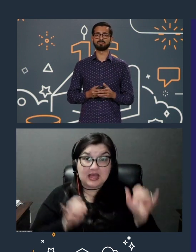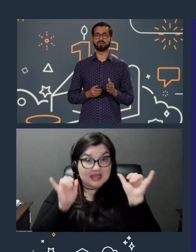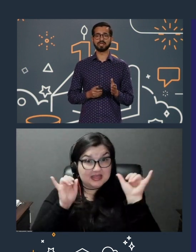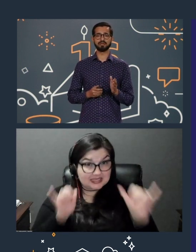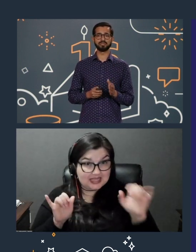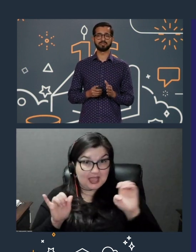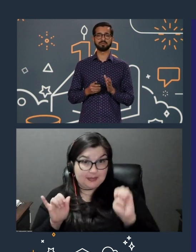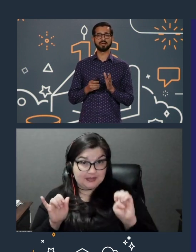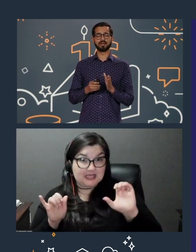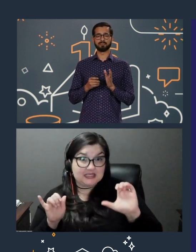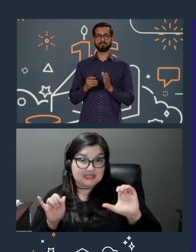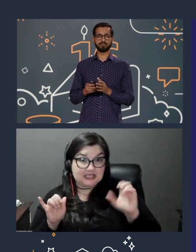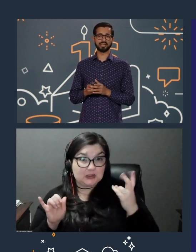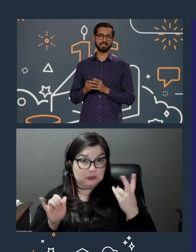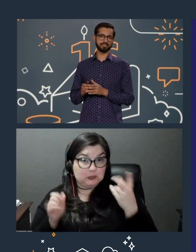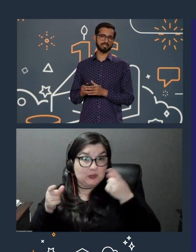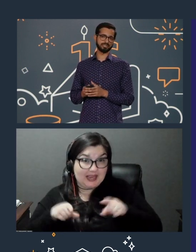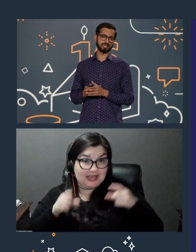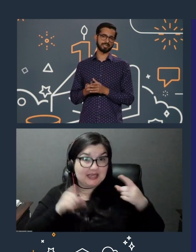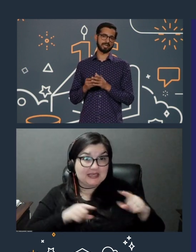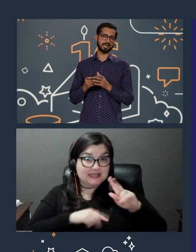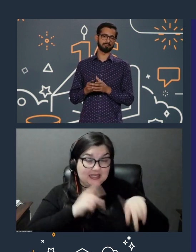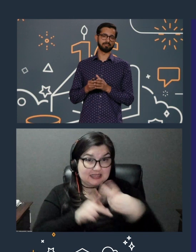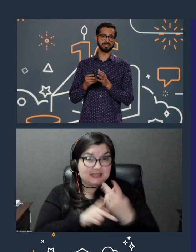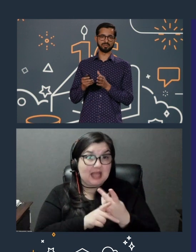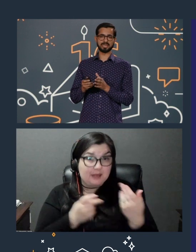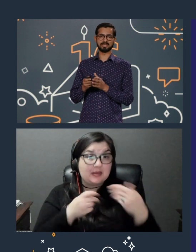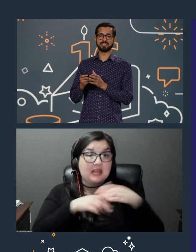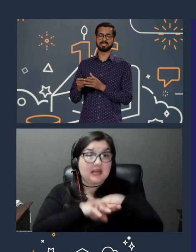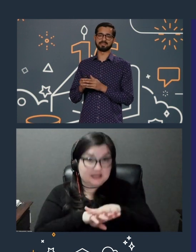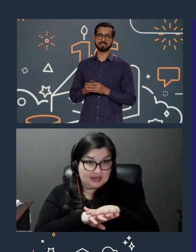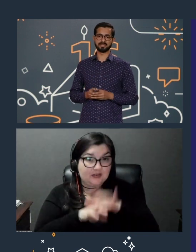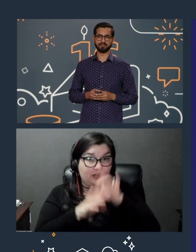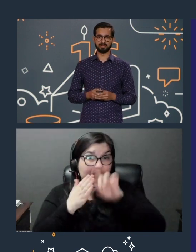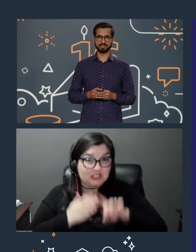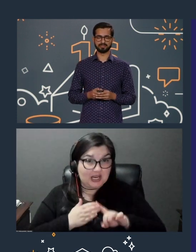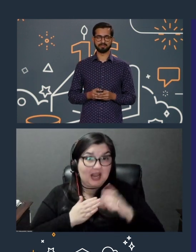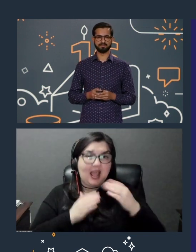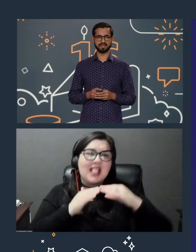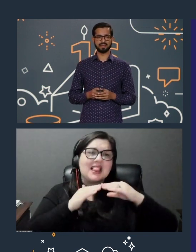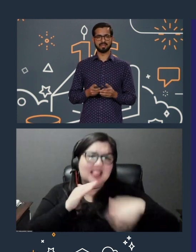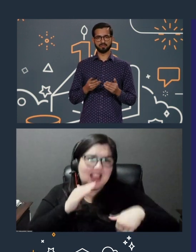we were able to perform the integrated check and do that in less than seven minutes.